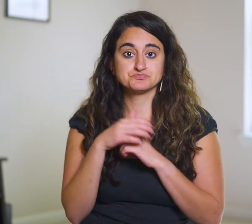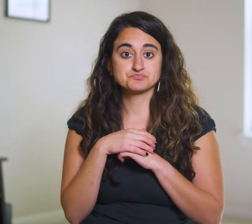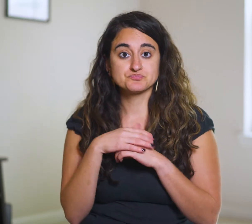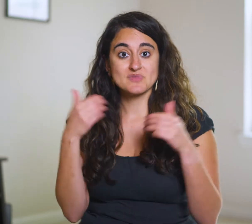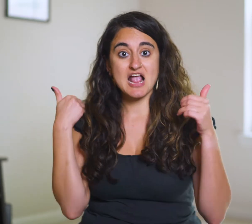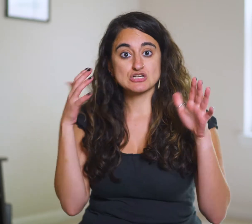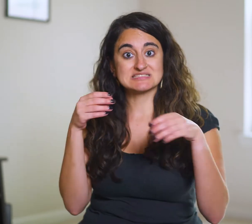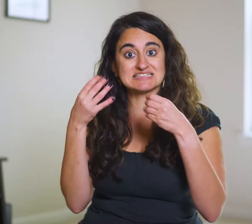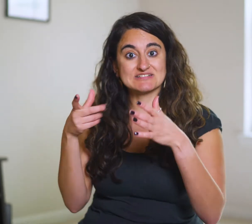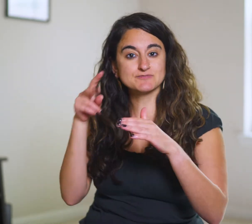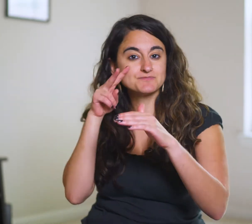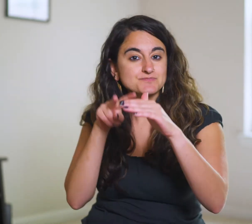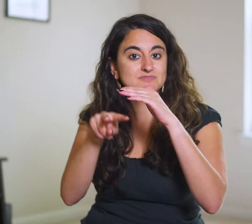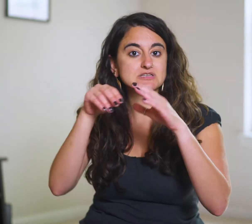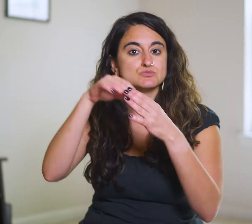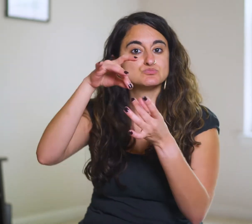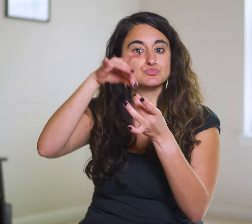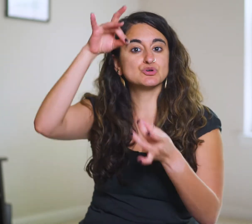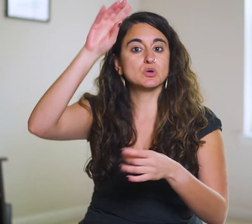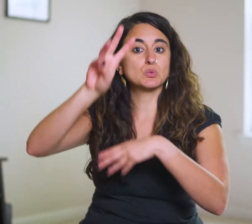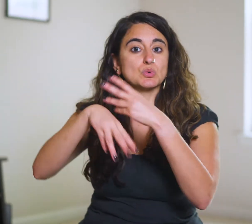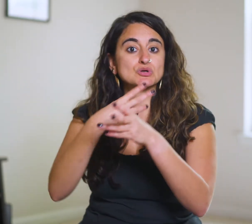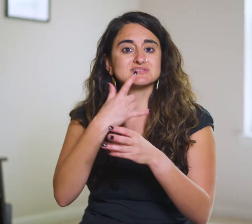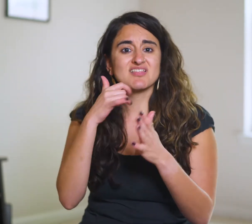The angel gives a glimpse into the spiritual realm,